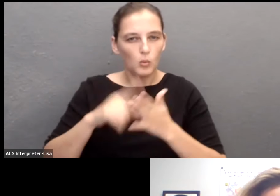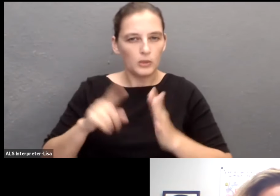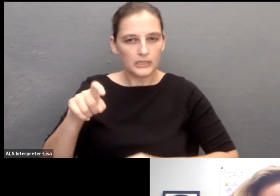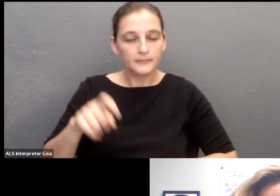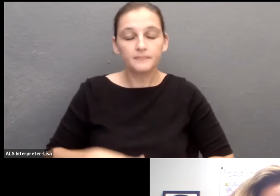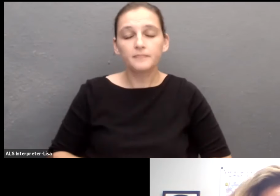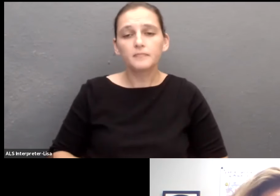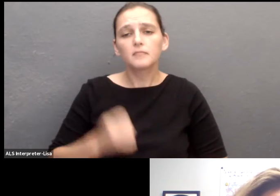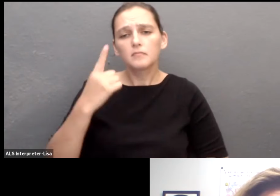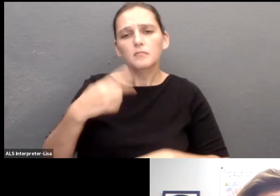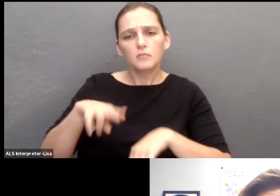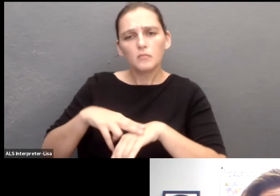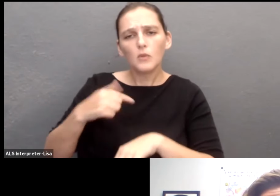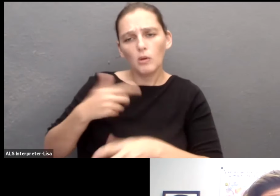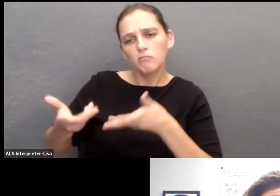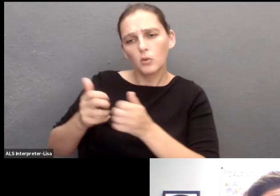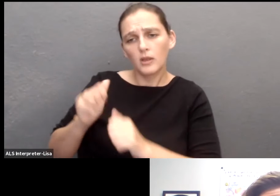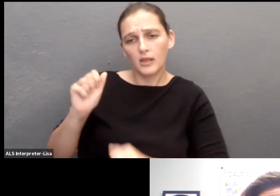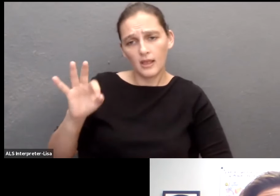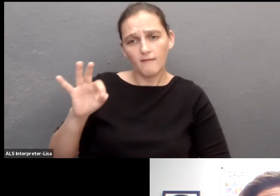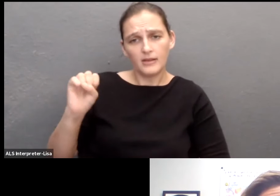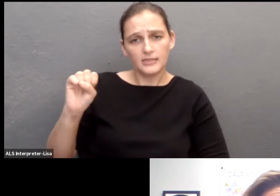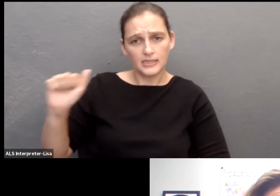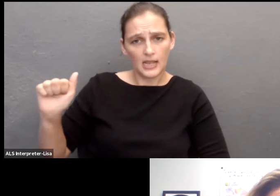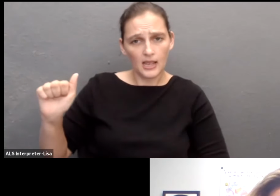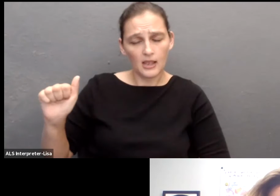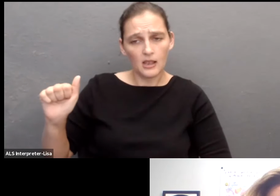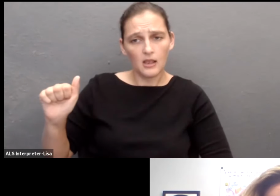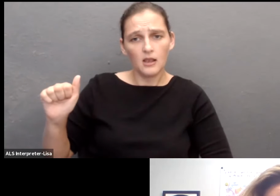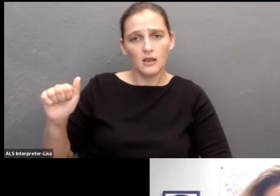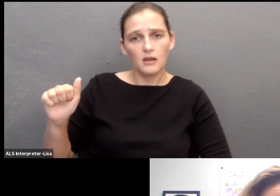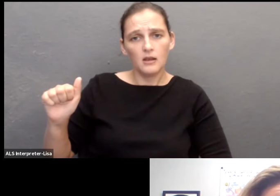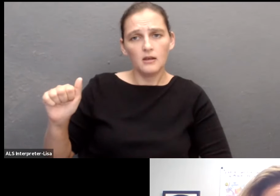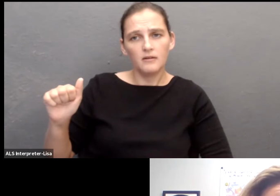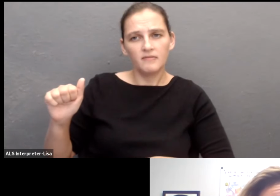we work with FSSA, who it and and the leaders for disability